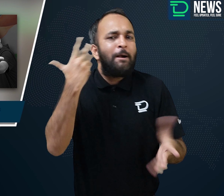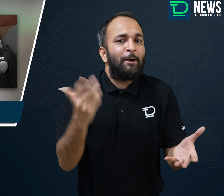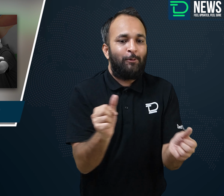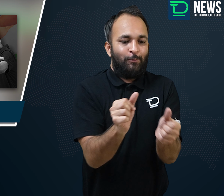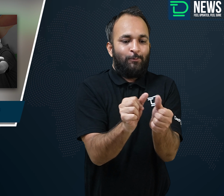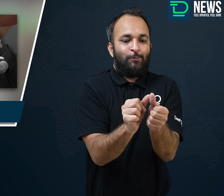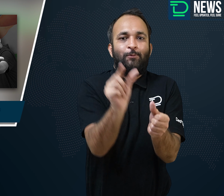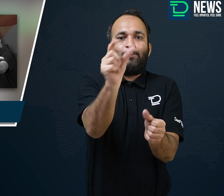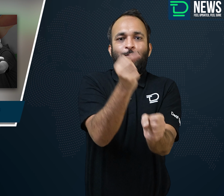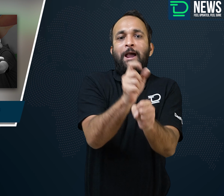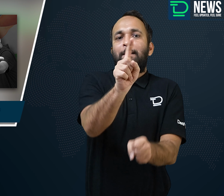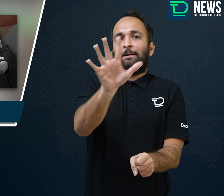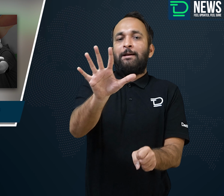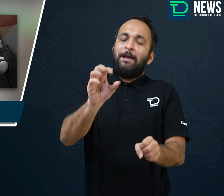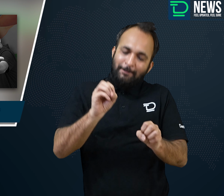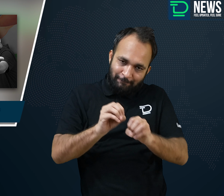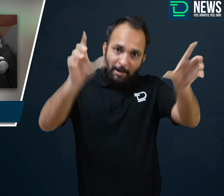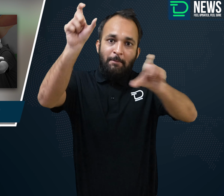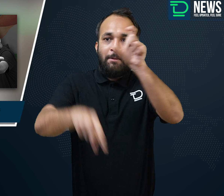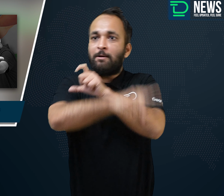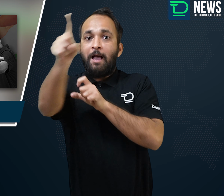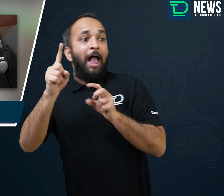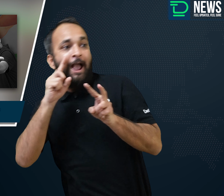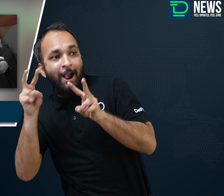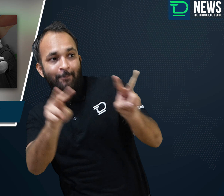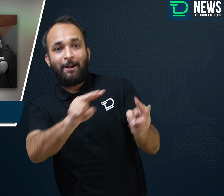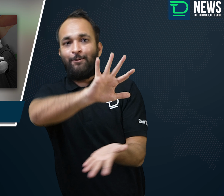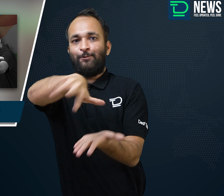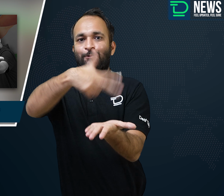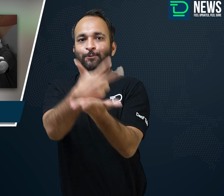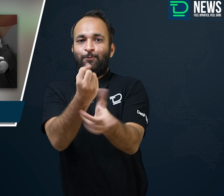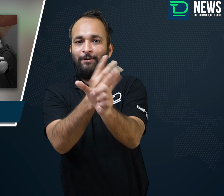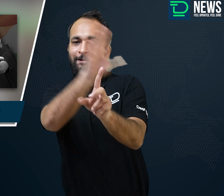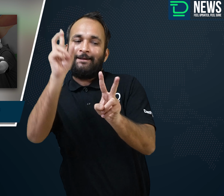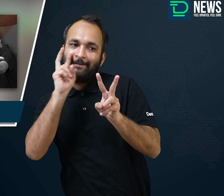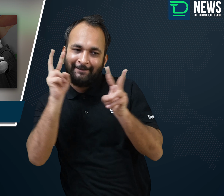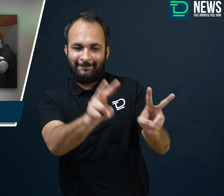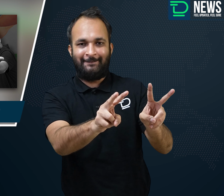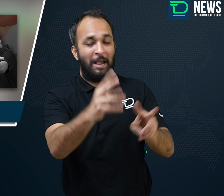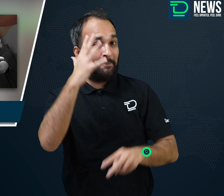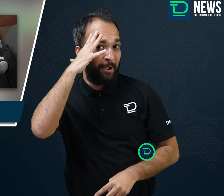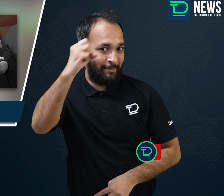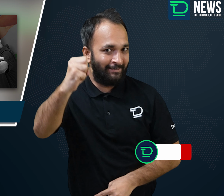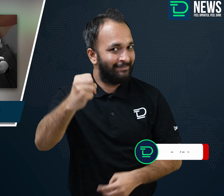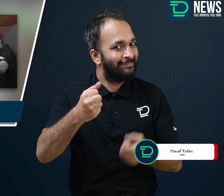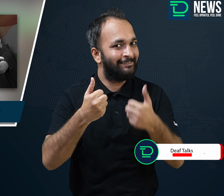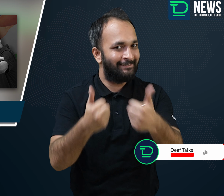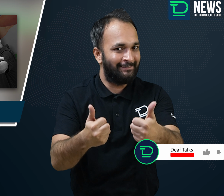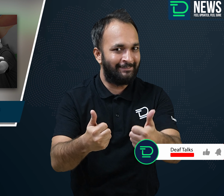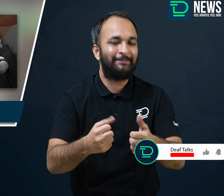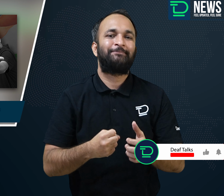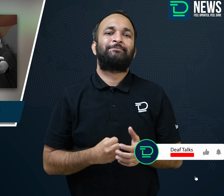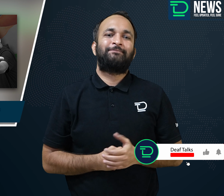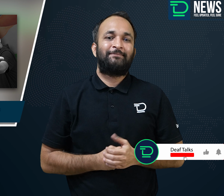On August 15, we'll upload the video on our Deaf talks YouTube channel.